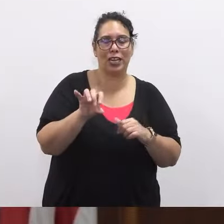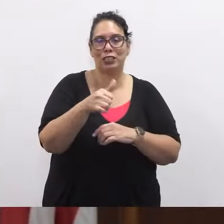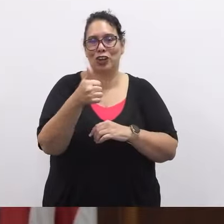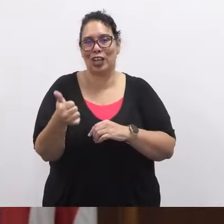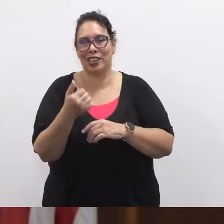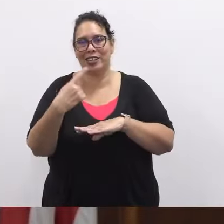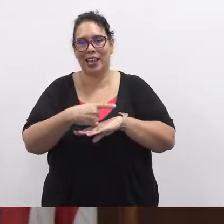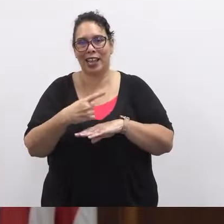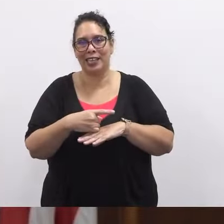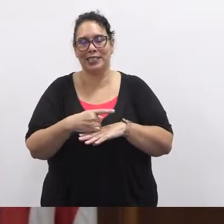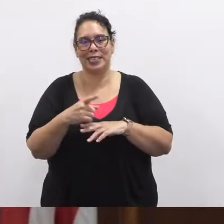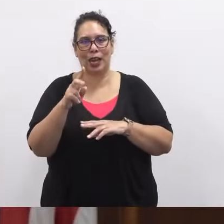and take that exhibit in.